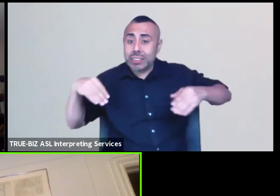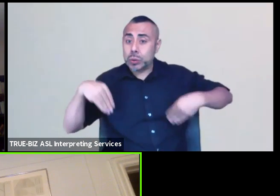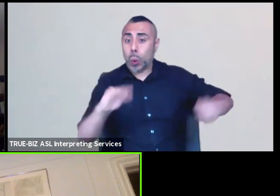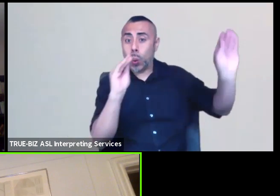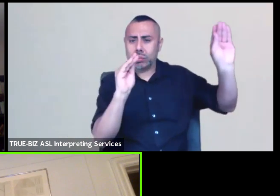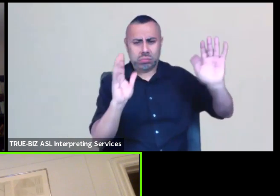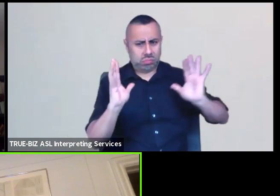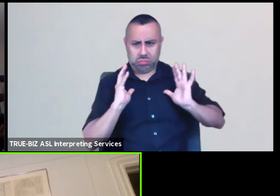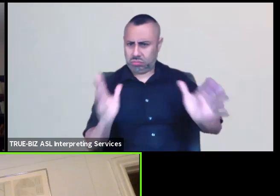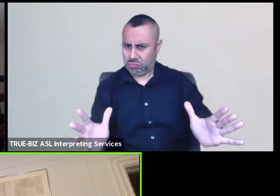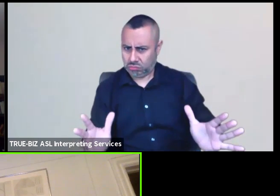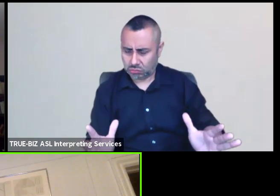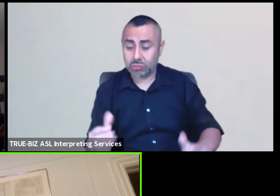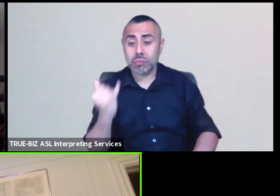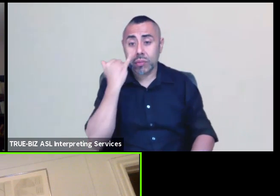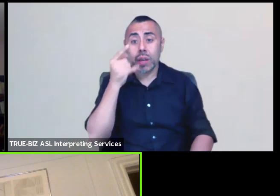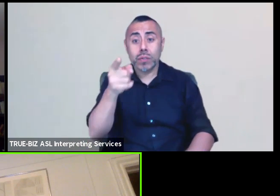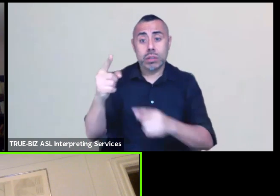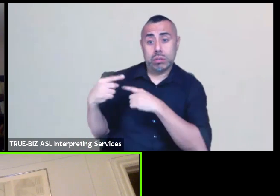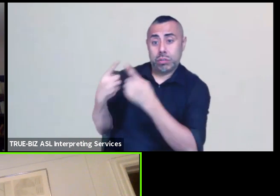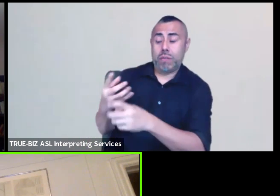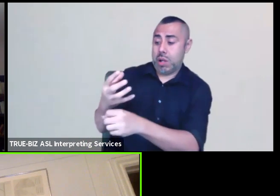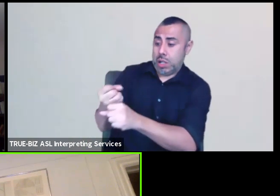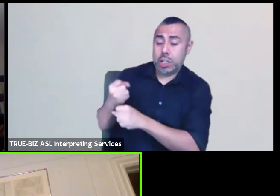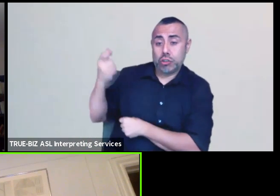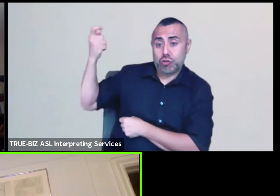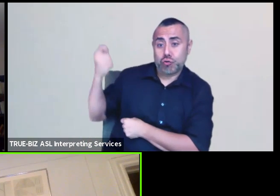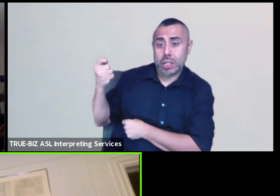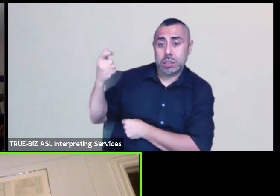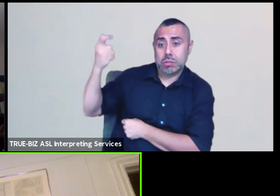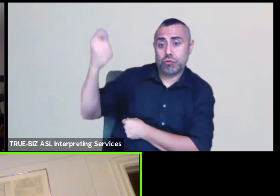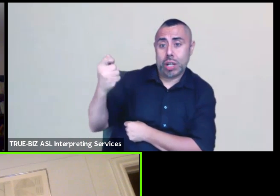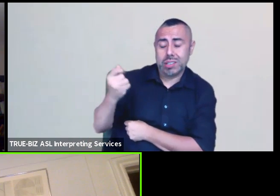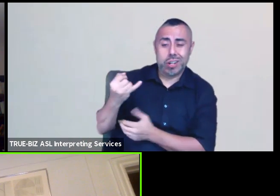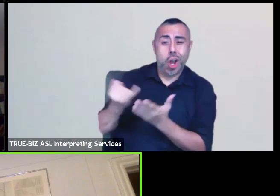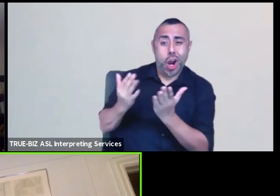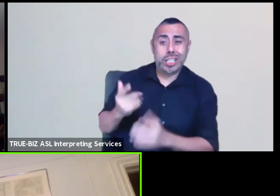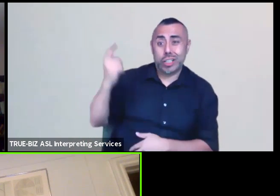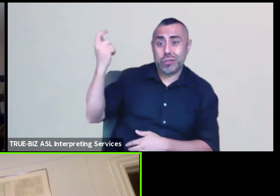If you've been receiving grants, artist grants, that's fine. Press coverage is fine.